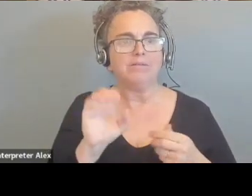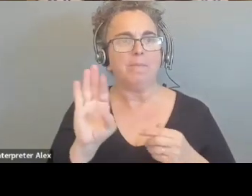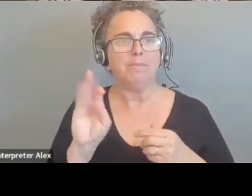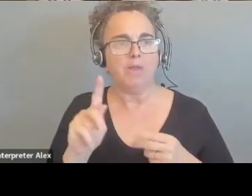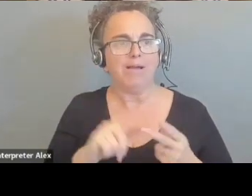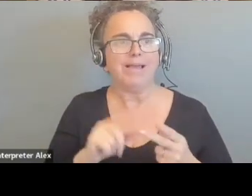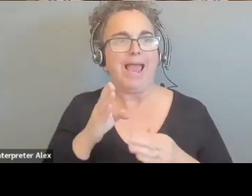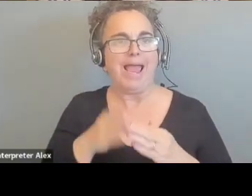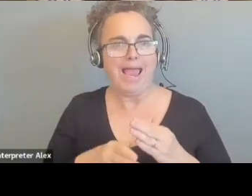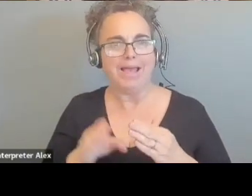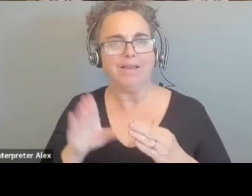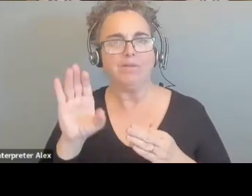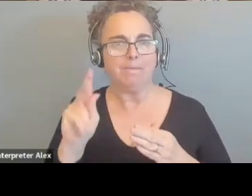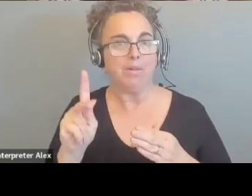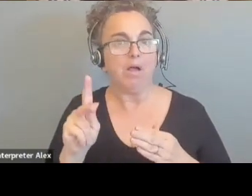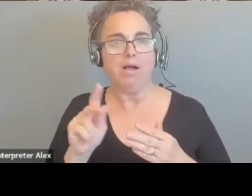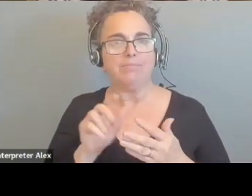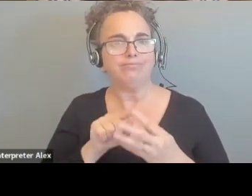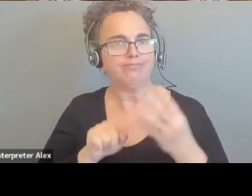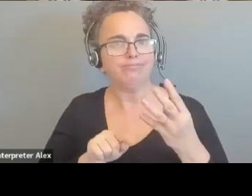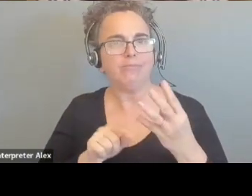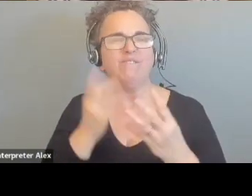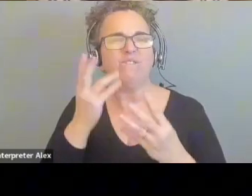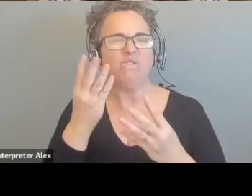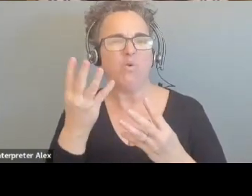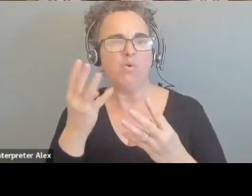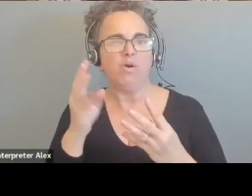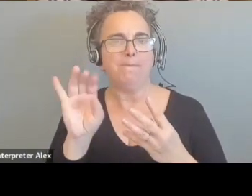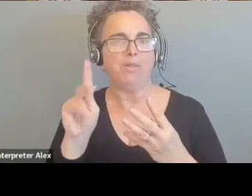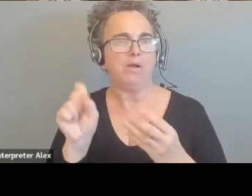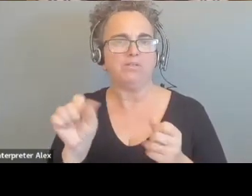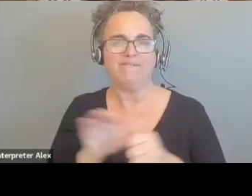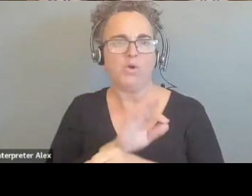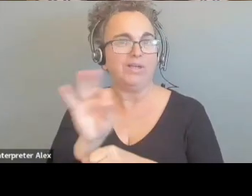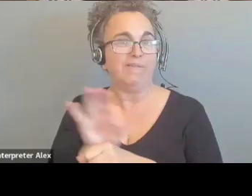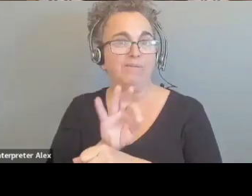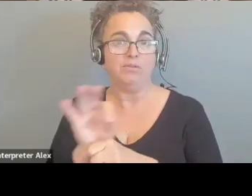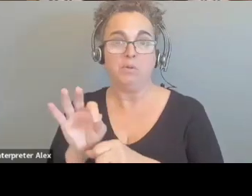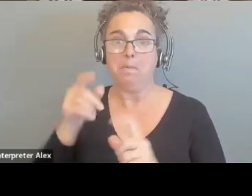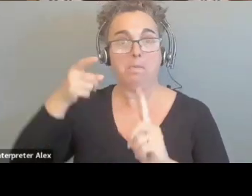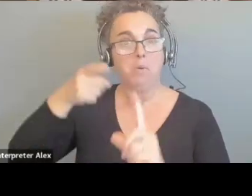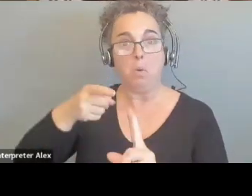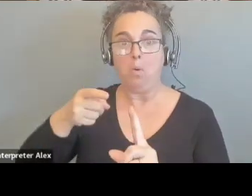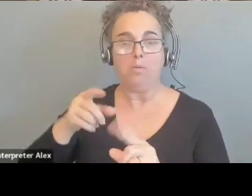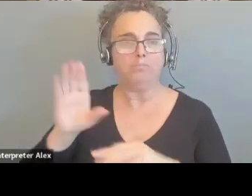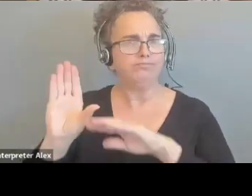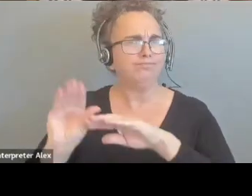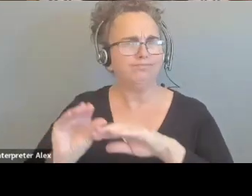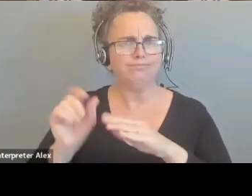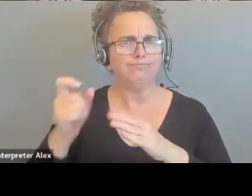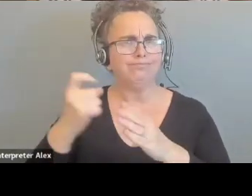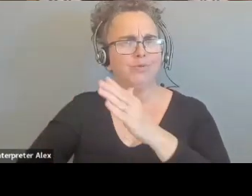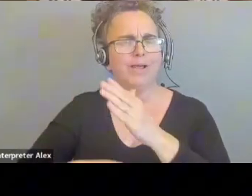fully functional. This process is meant to be really inexpensive and easy for the teacher to utilize